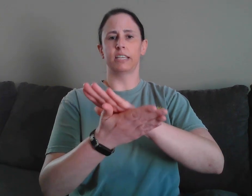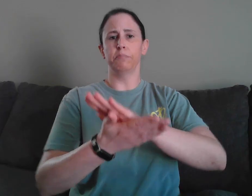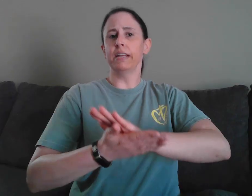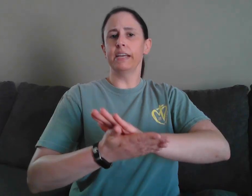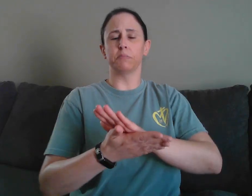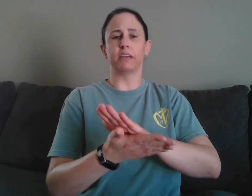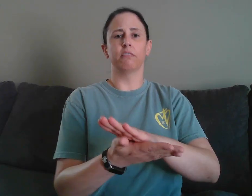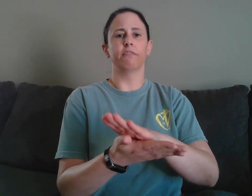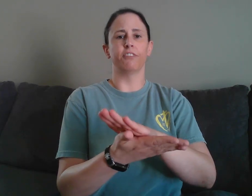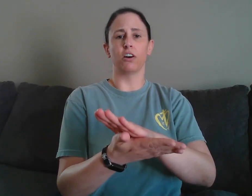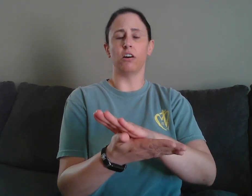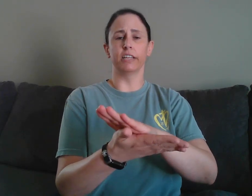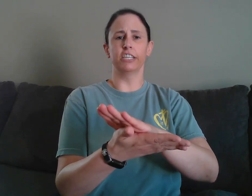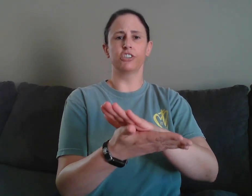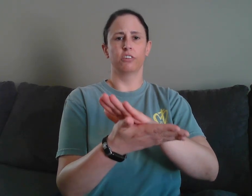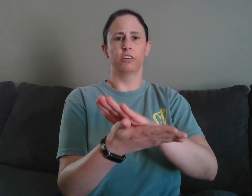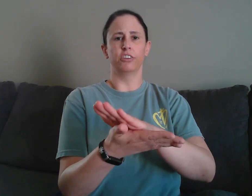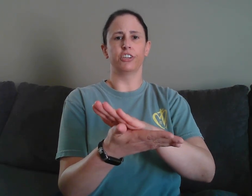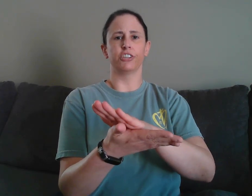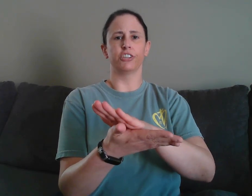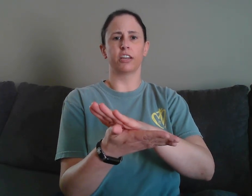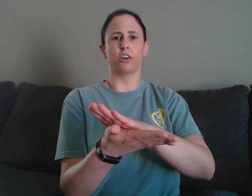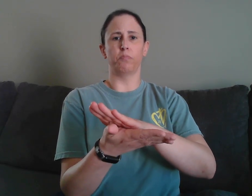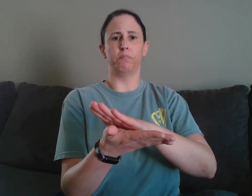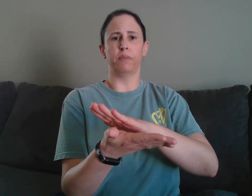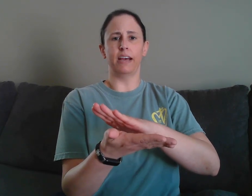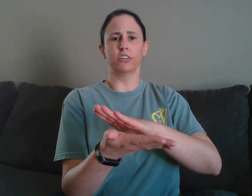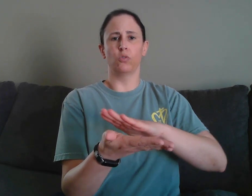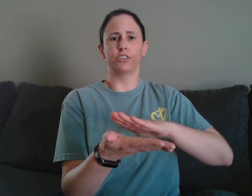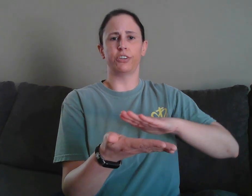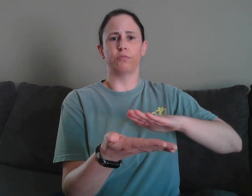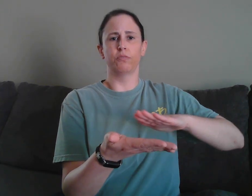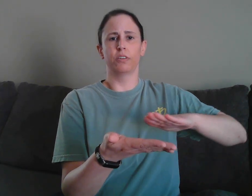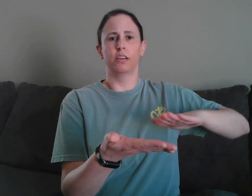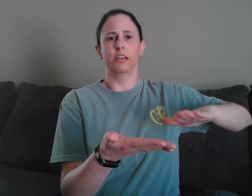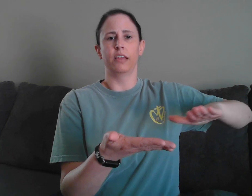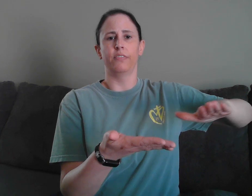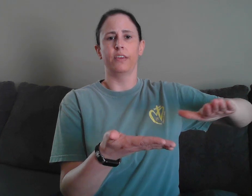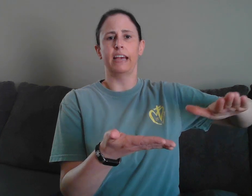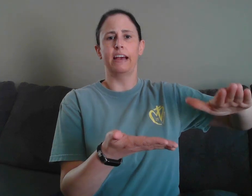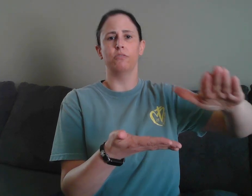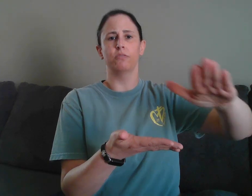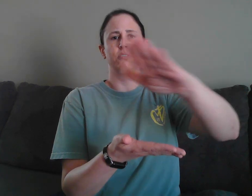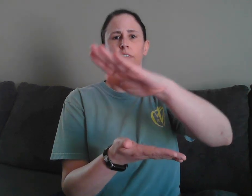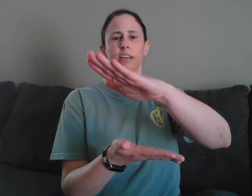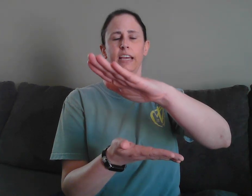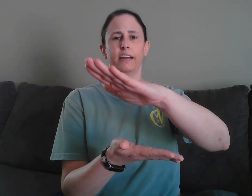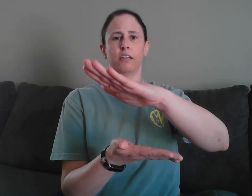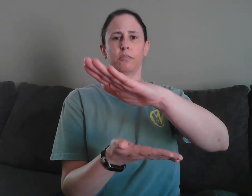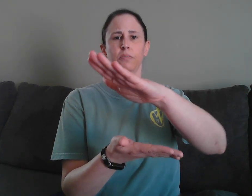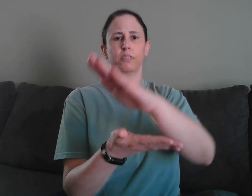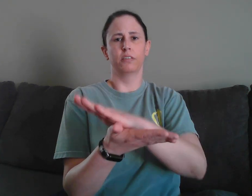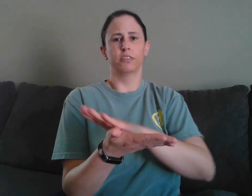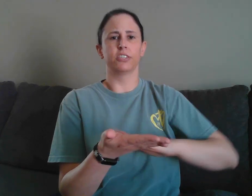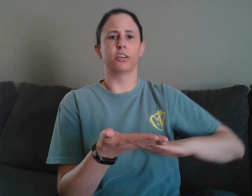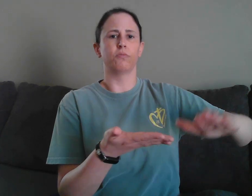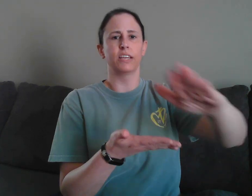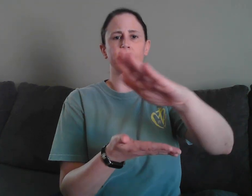same placement. For college, you're just going to go back toward you and then out and up. So, think